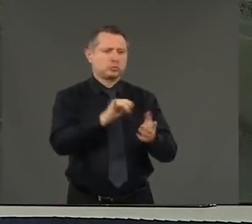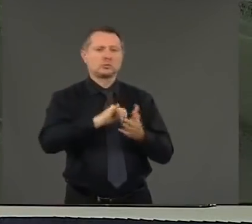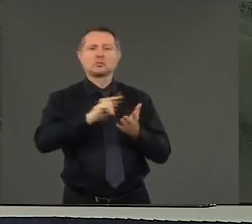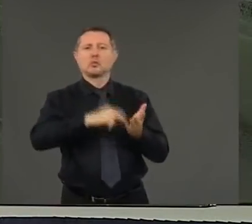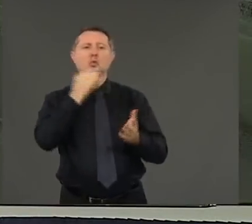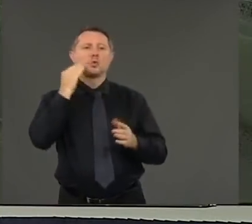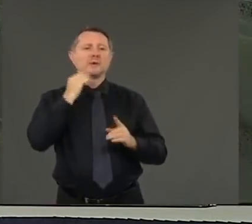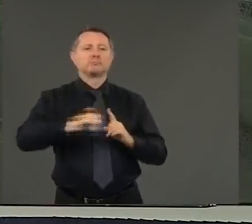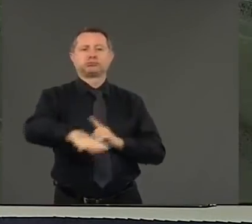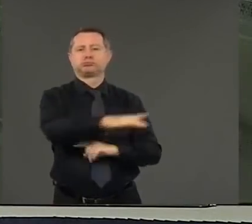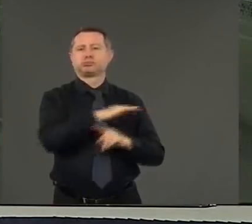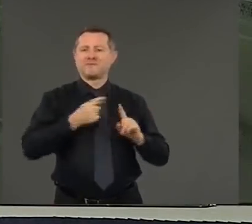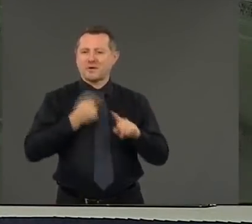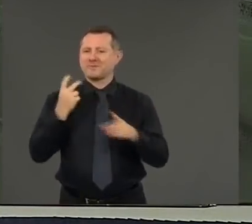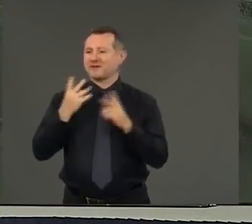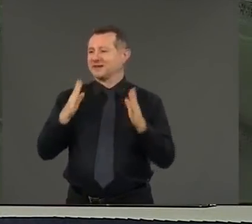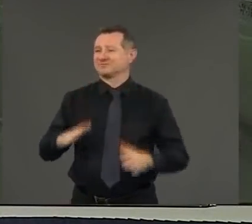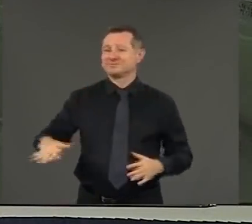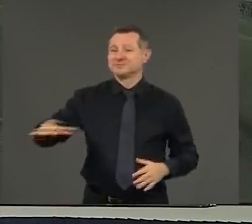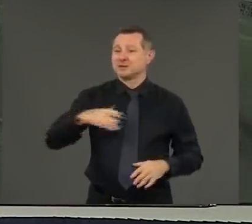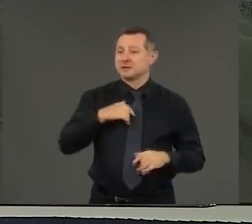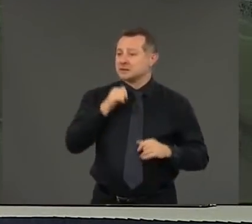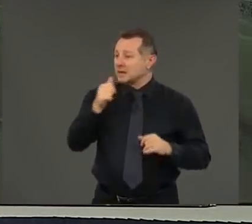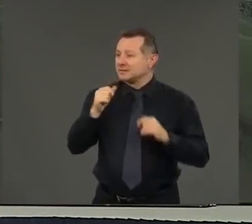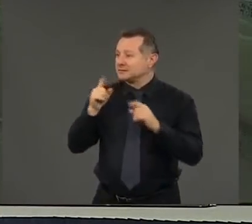MIDDLE OF MARCH AND BY THAT TIME THE VIRUS WAS IN THE NURSING